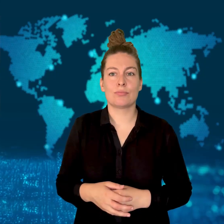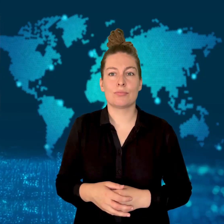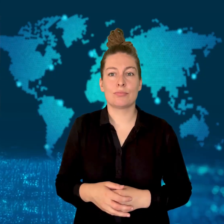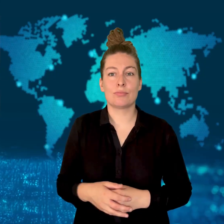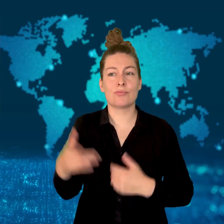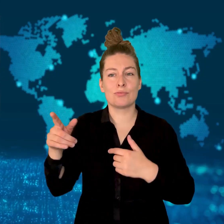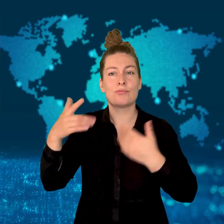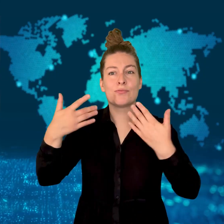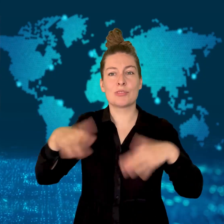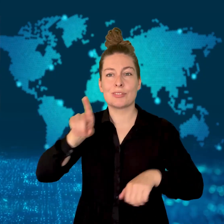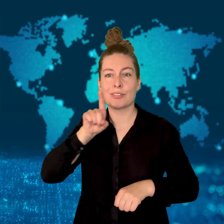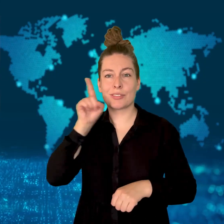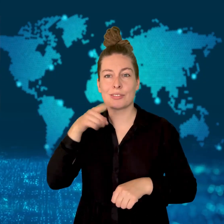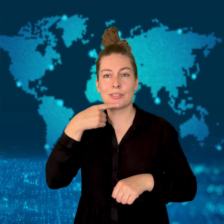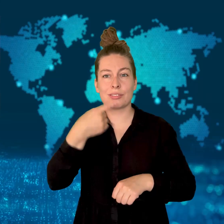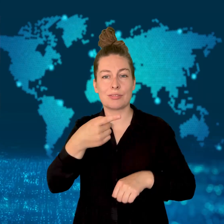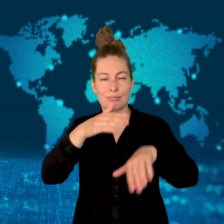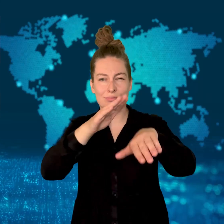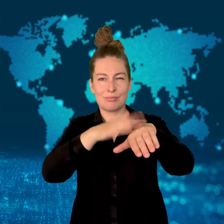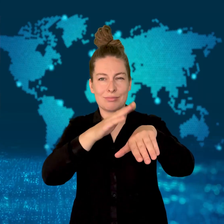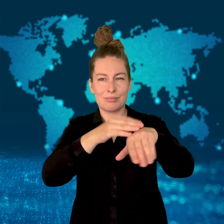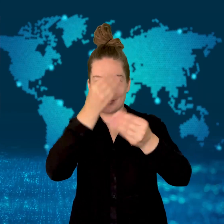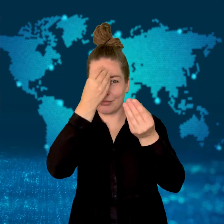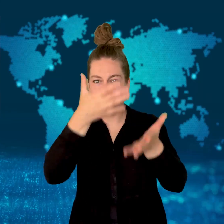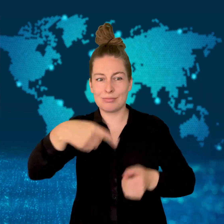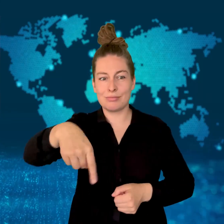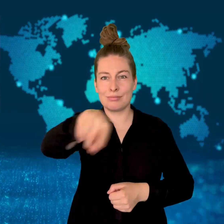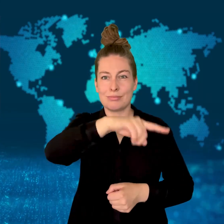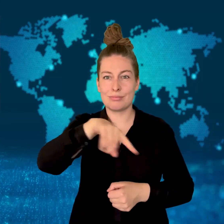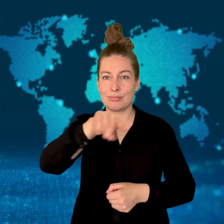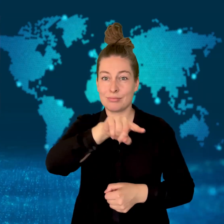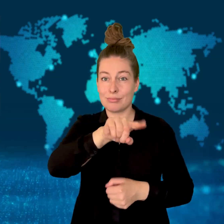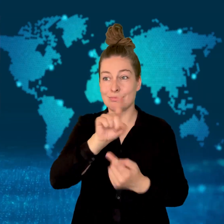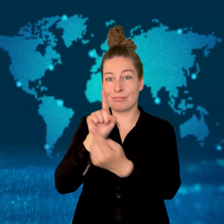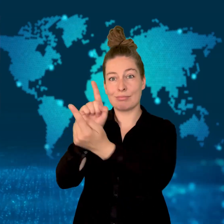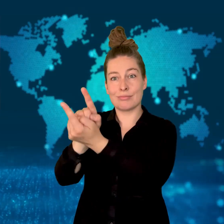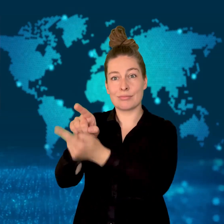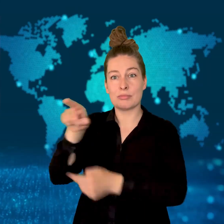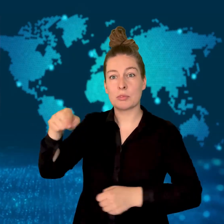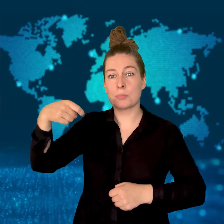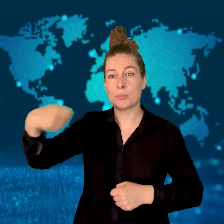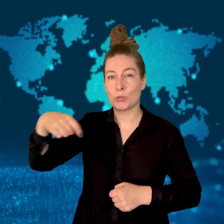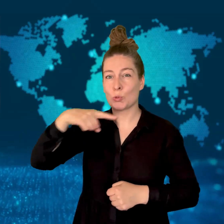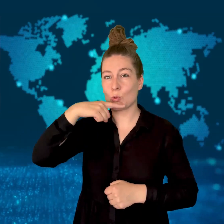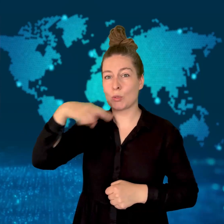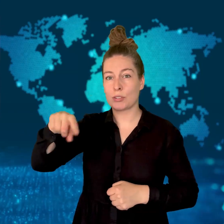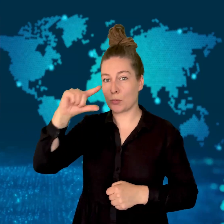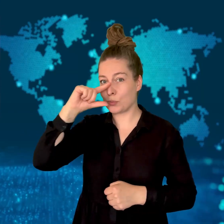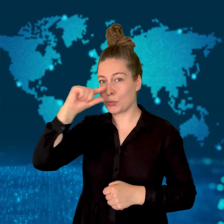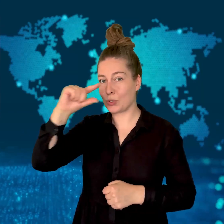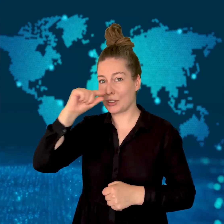with Russian President Vladimir Putin.